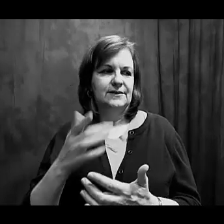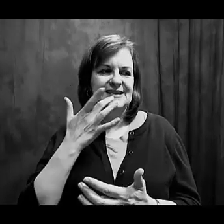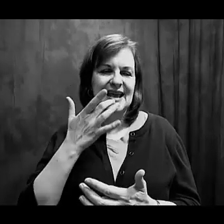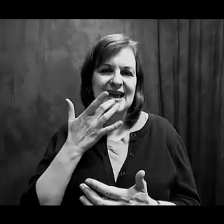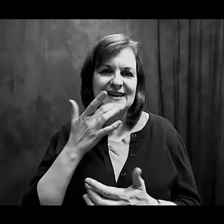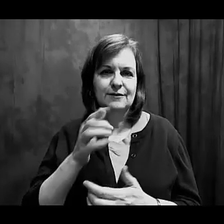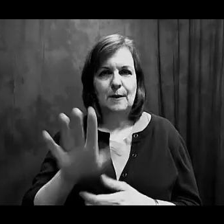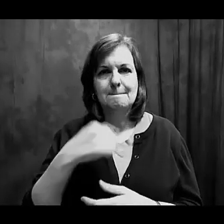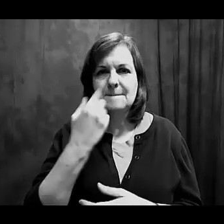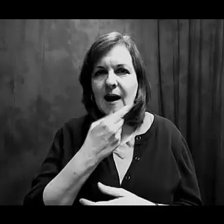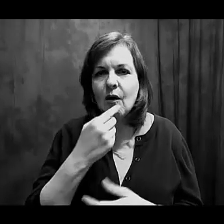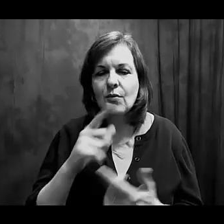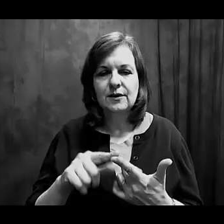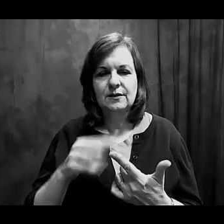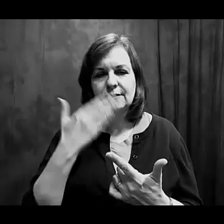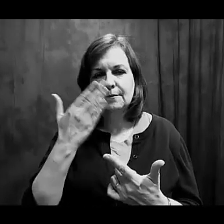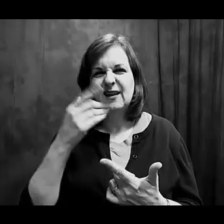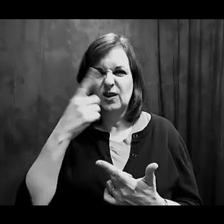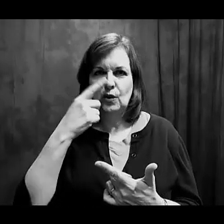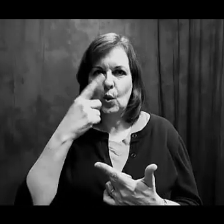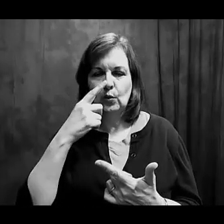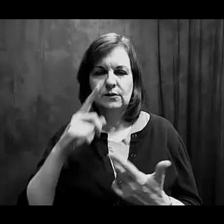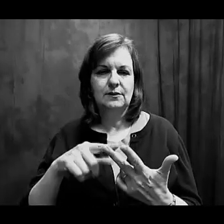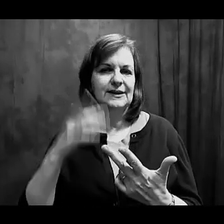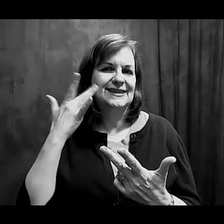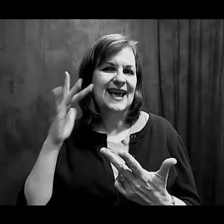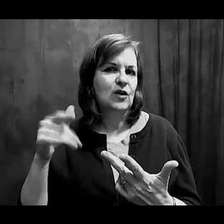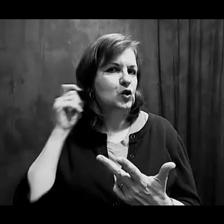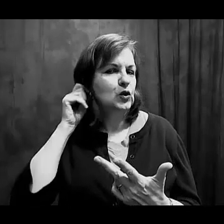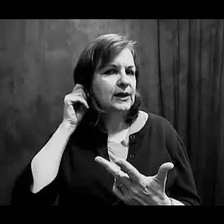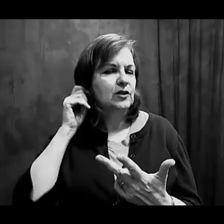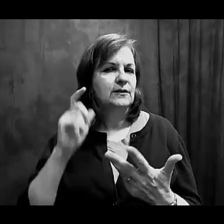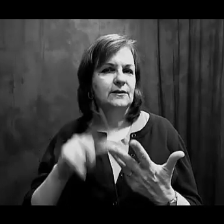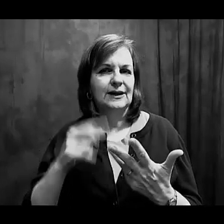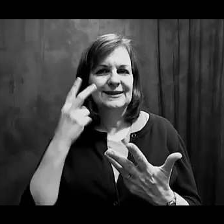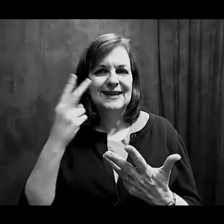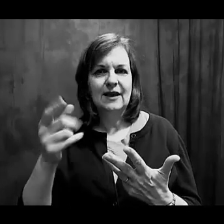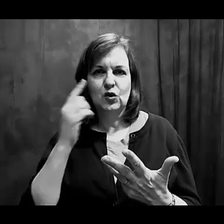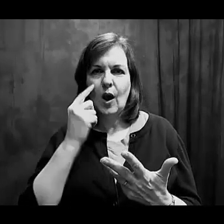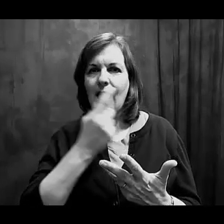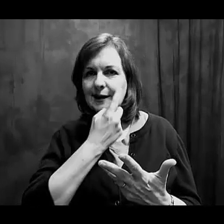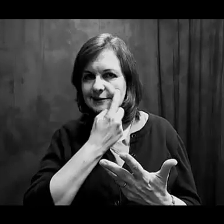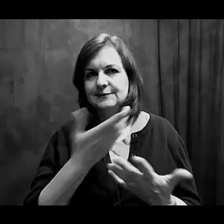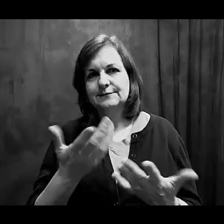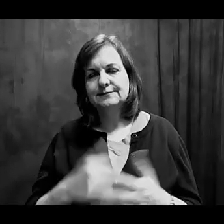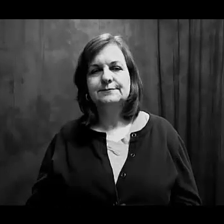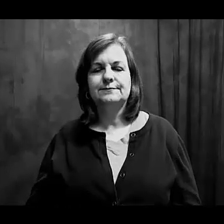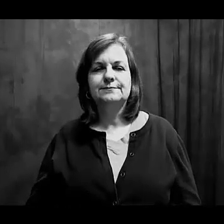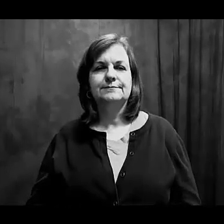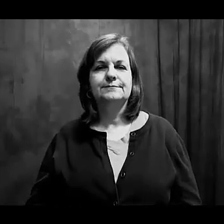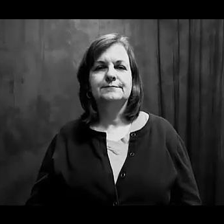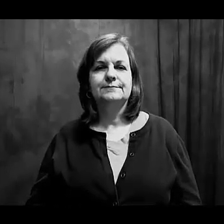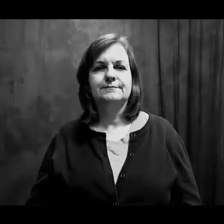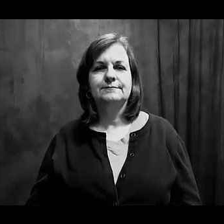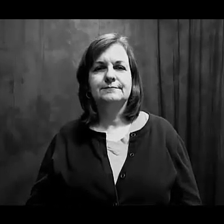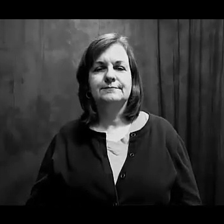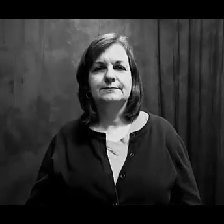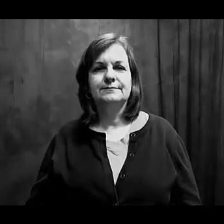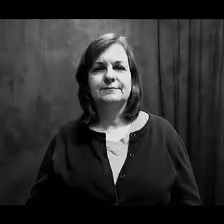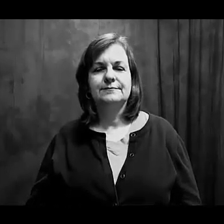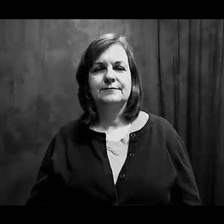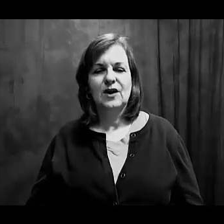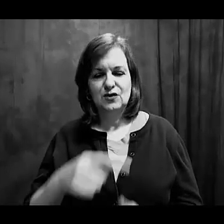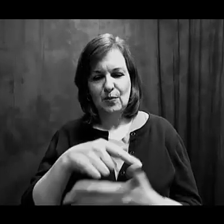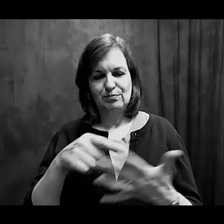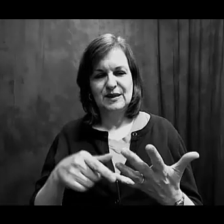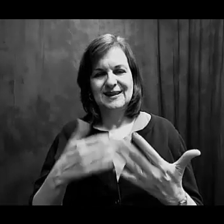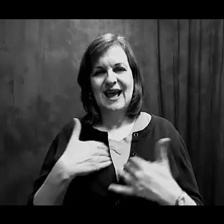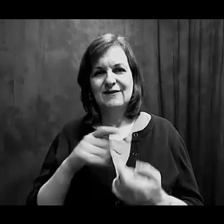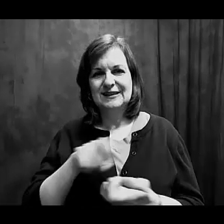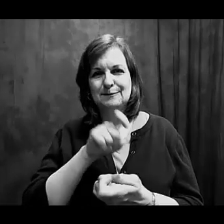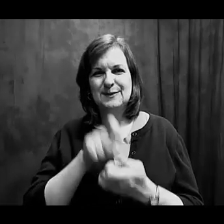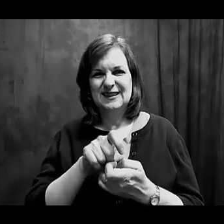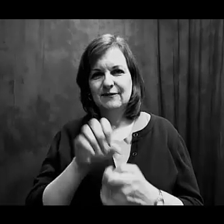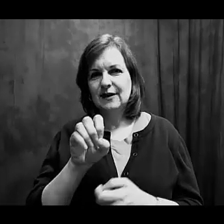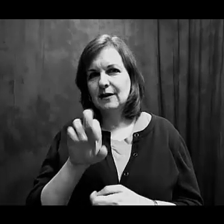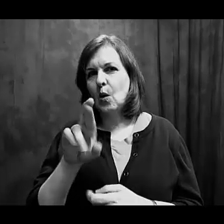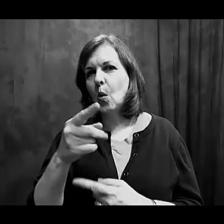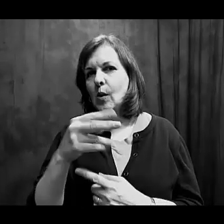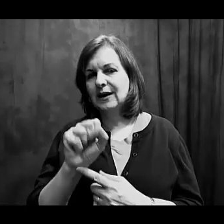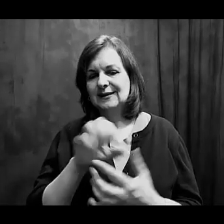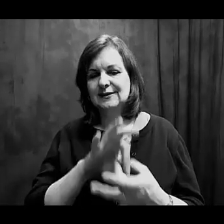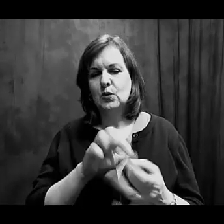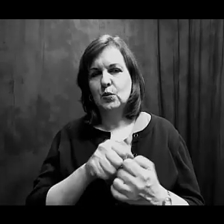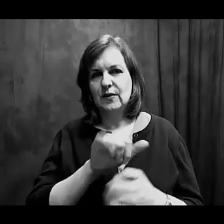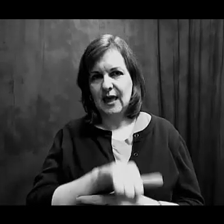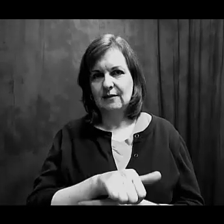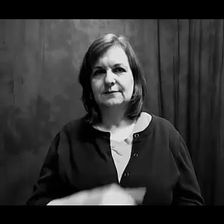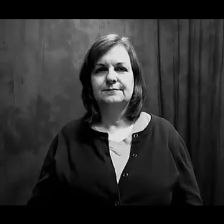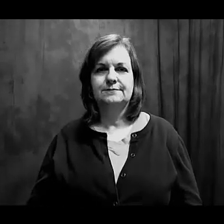smell your nose - sound your ears -site your eyes -- specific organs associated with them